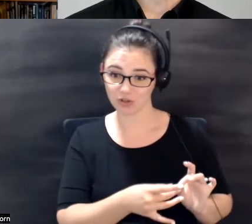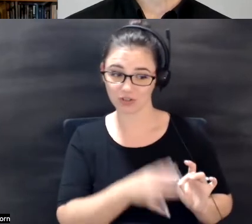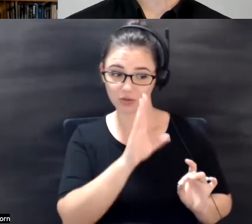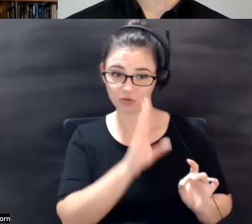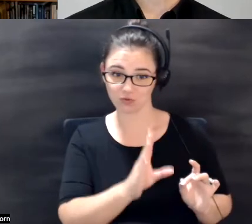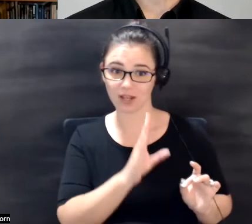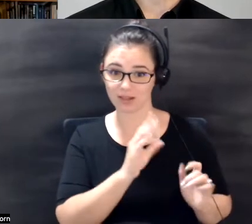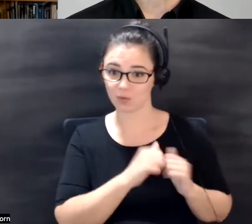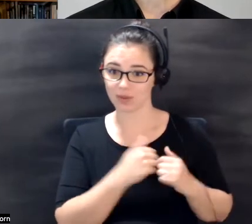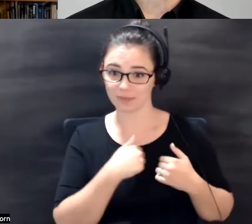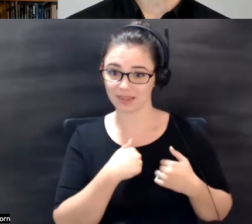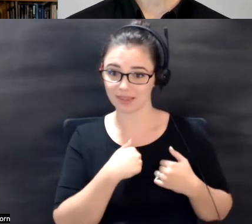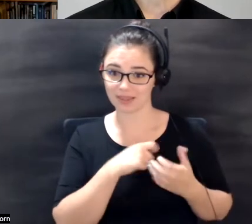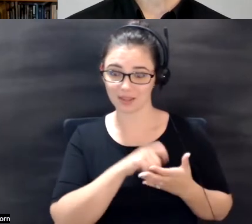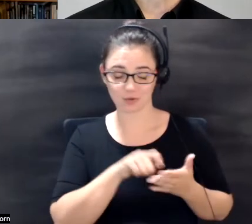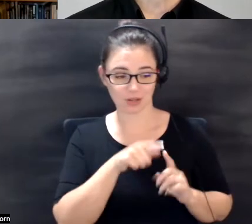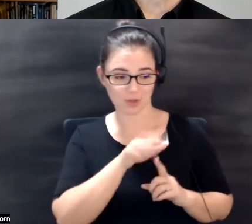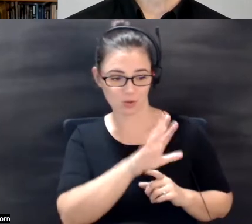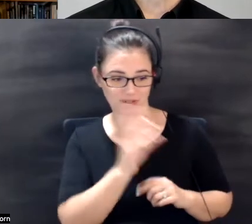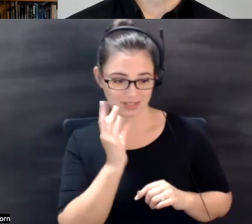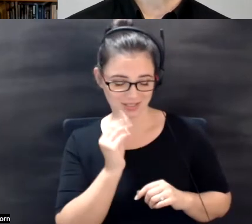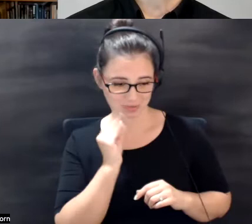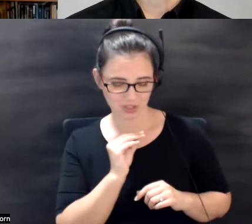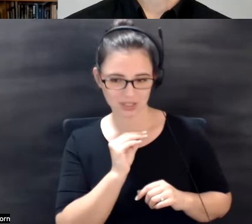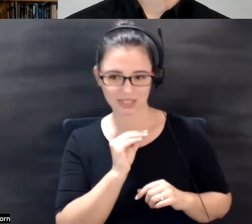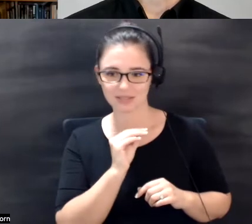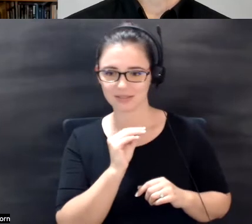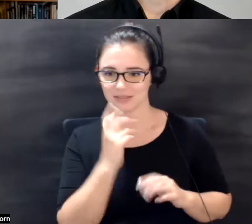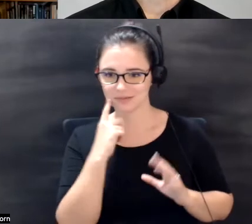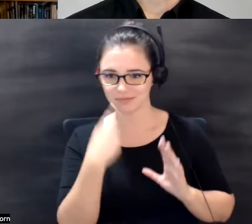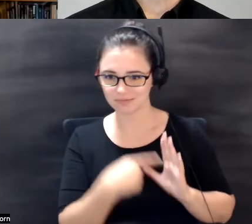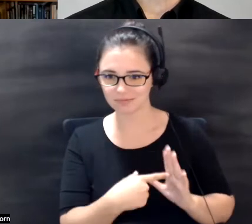When I'm writing about someone's experience of say, going to get food,